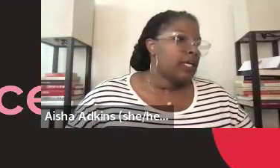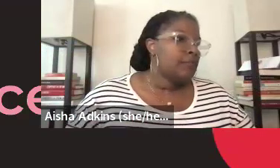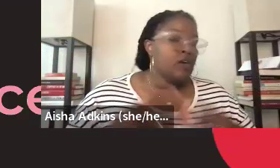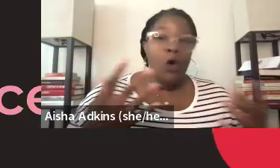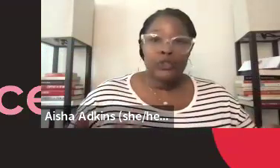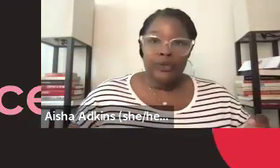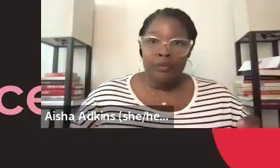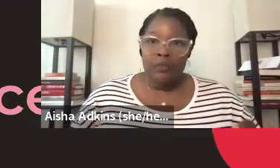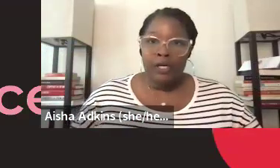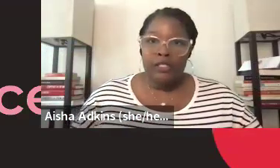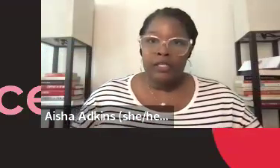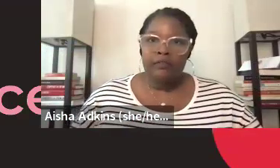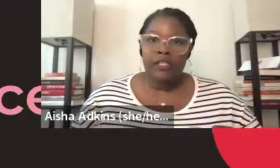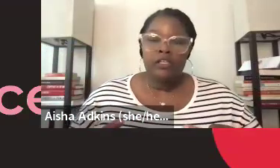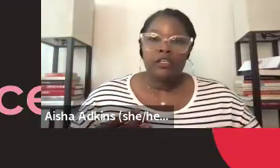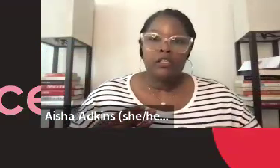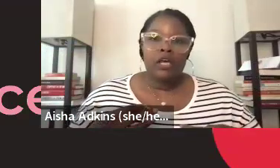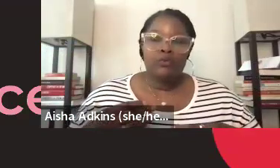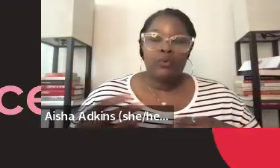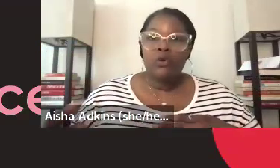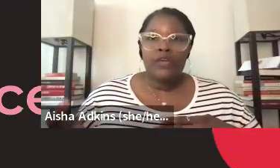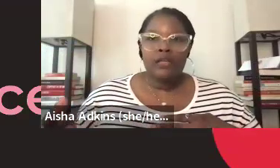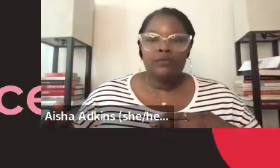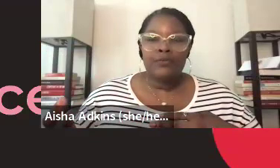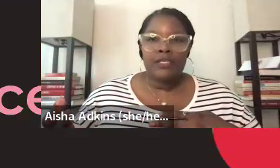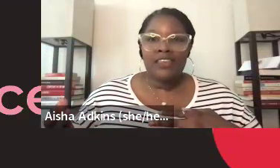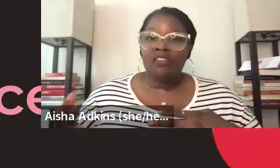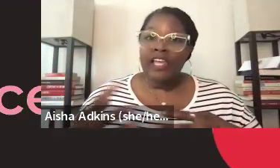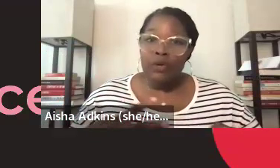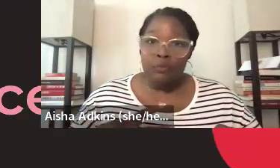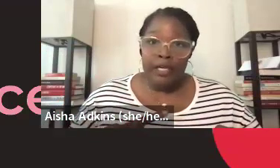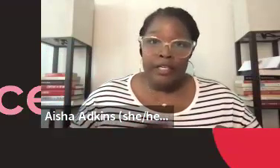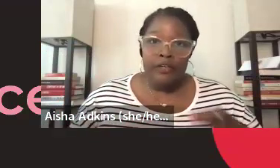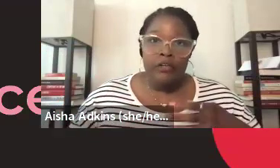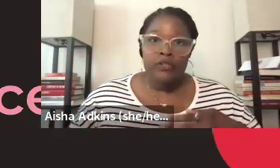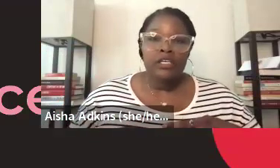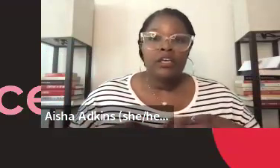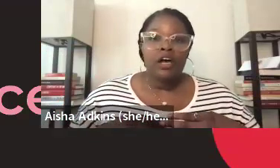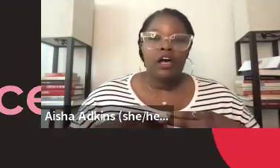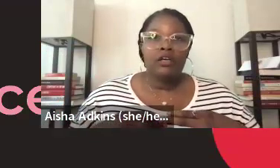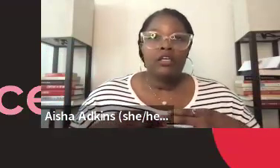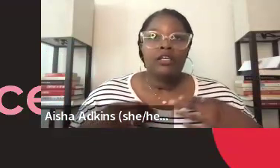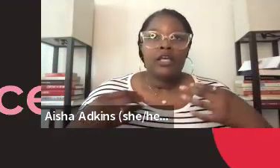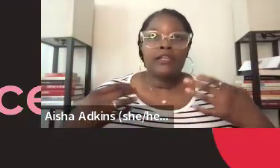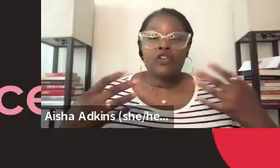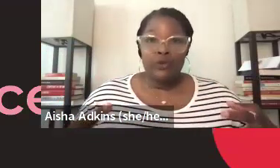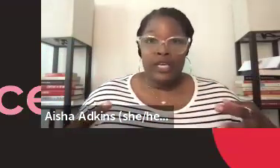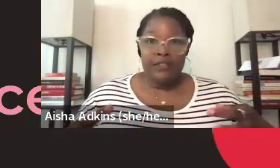It can be culturally responsive, removing things like language barriers, including